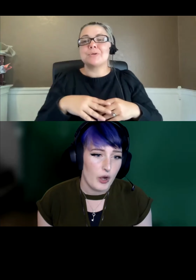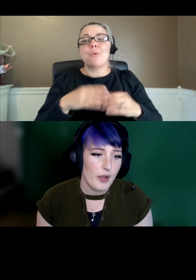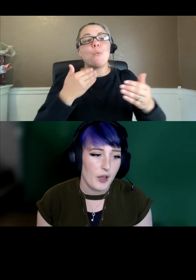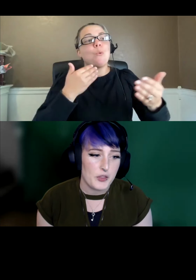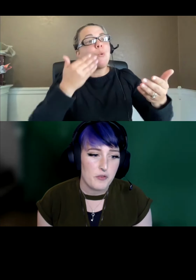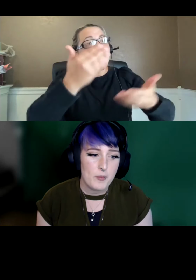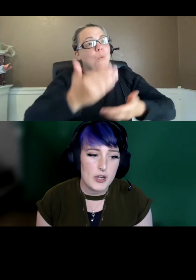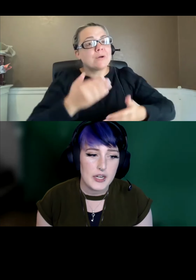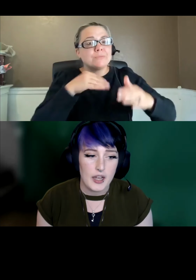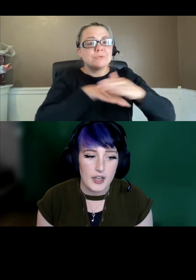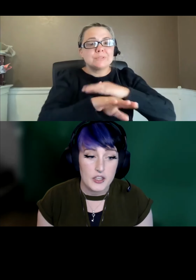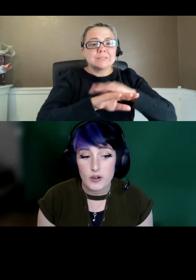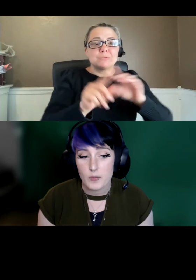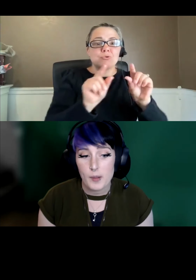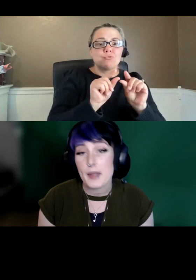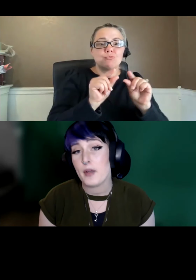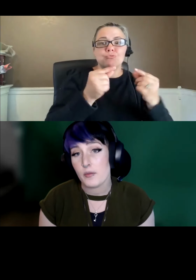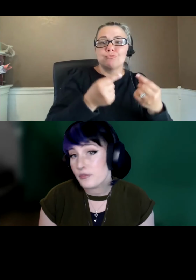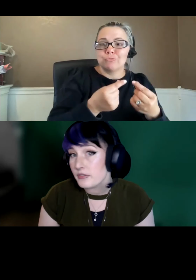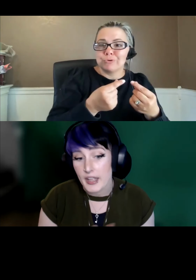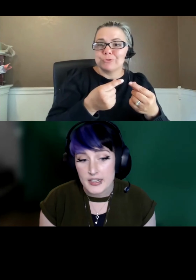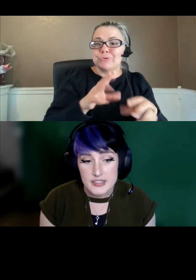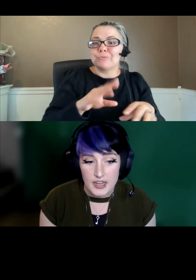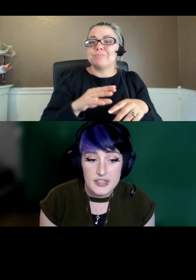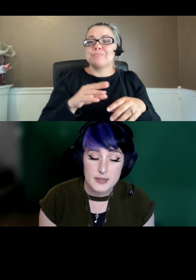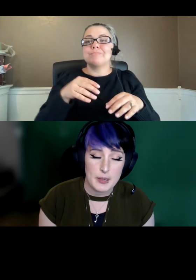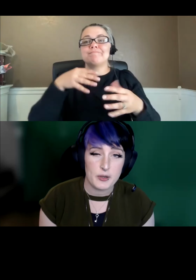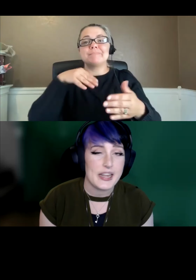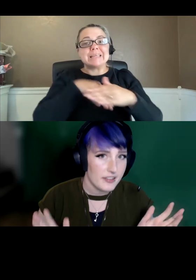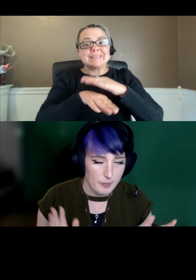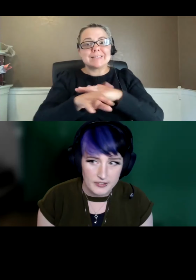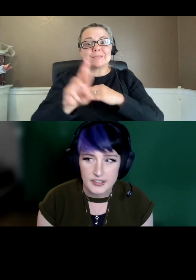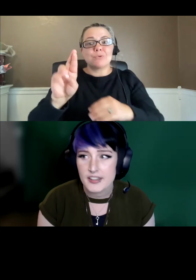Grow a Healthy Framework. You are at WebAIM conf and it is September 8th, apparently.